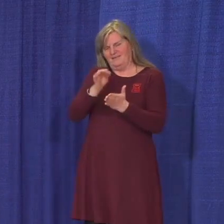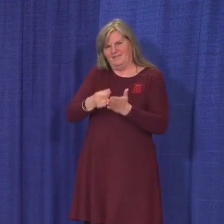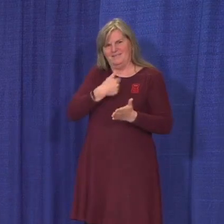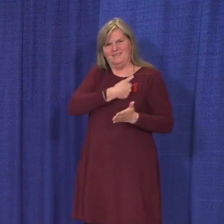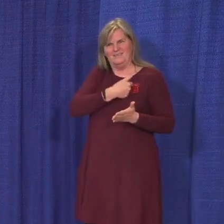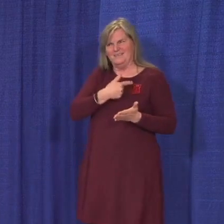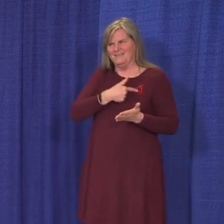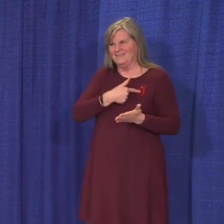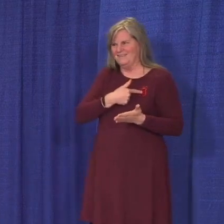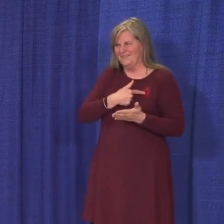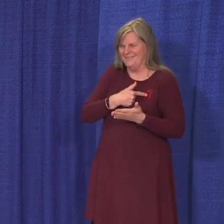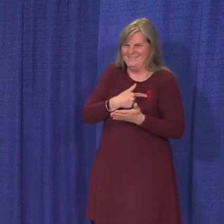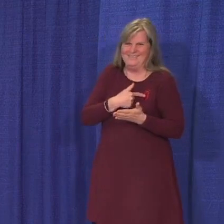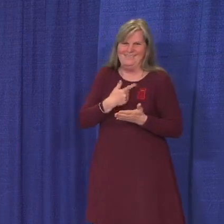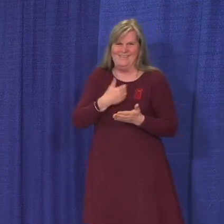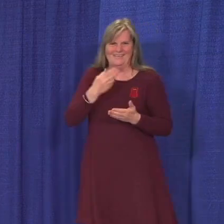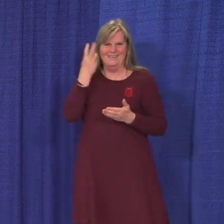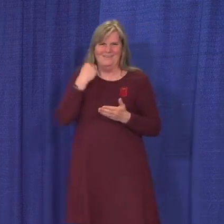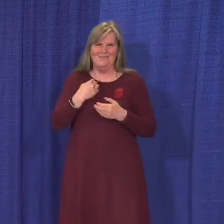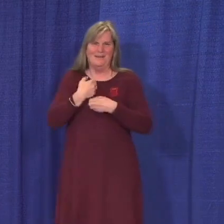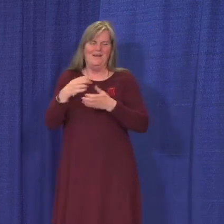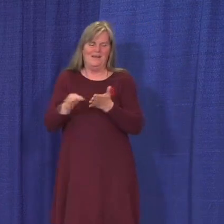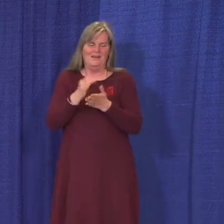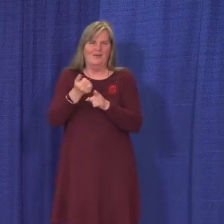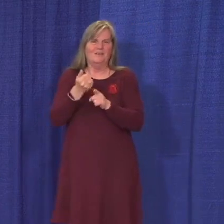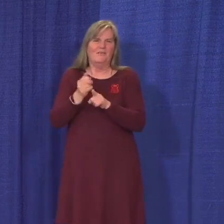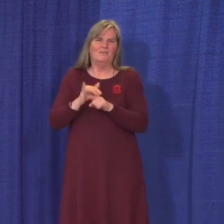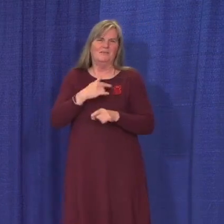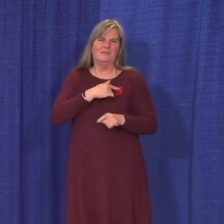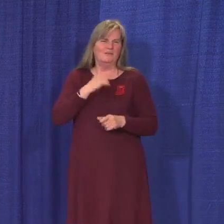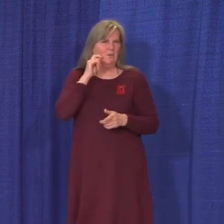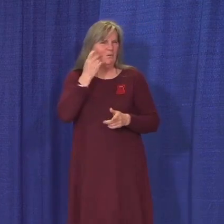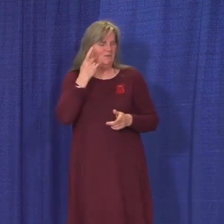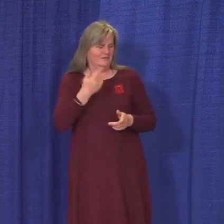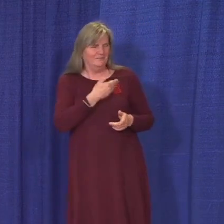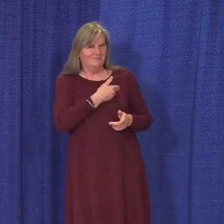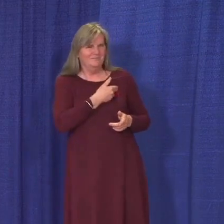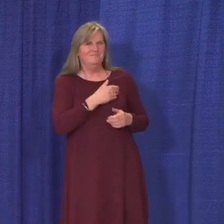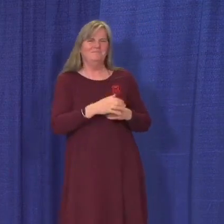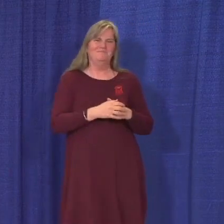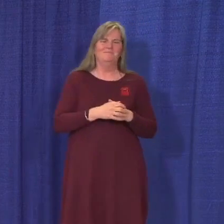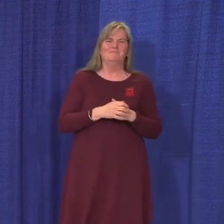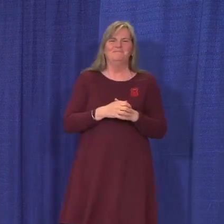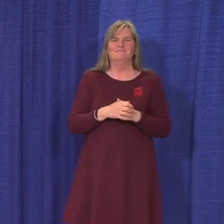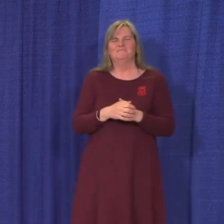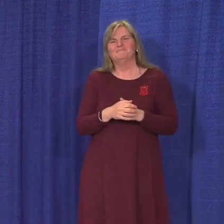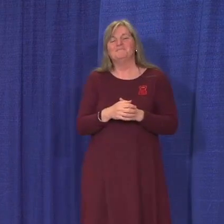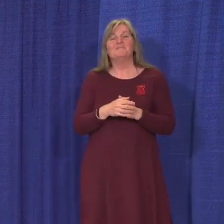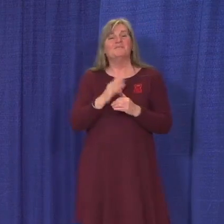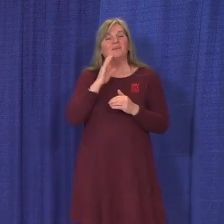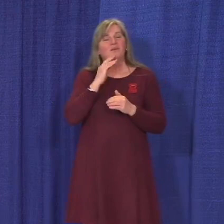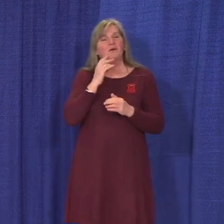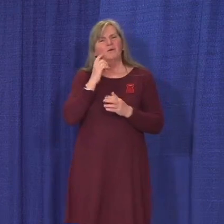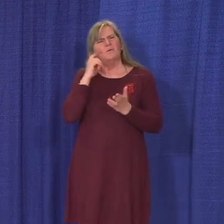the red dress project and Doctor Hanley has a handmade pan on as well.